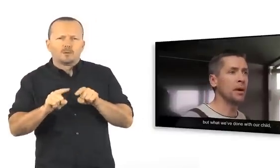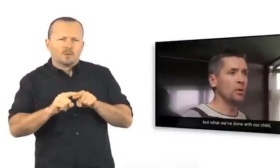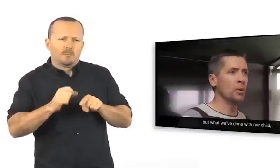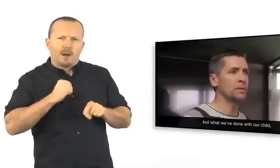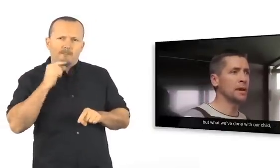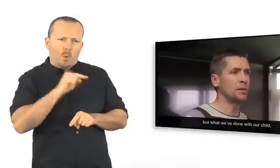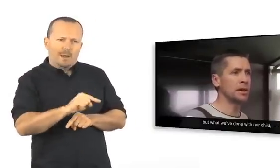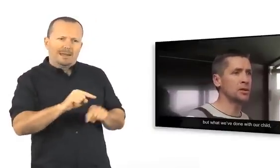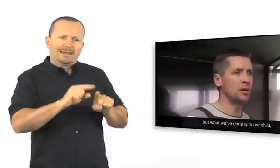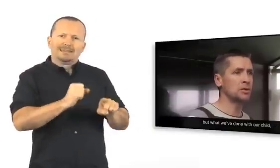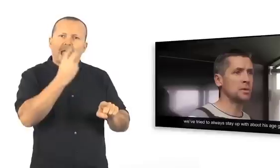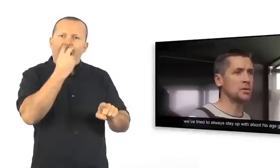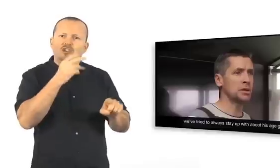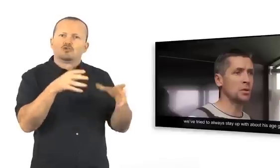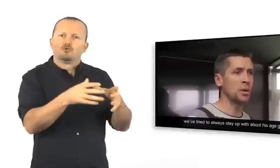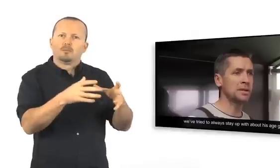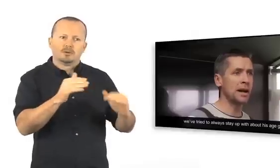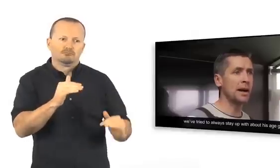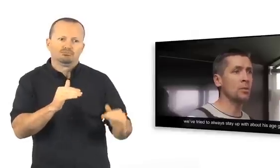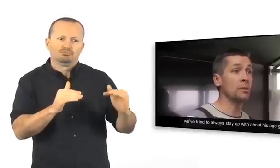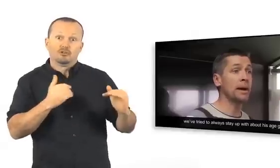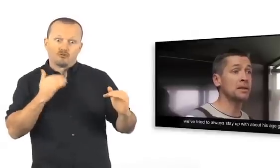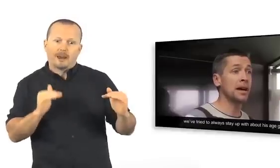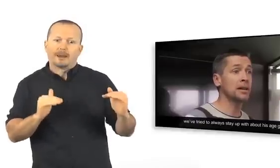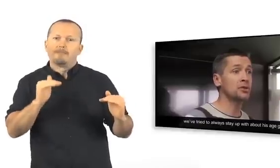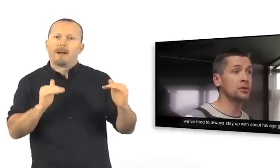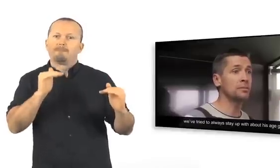but what we’ve done with our child, we’ve tried to always stay up with about his age